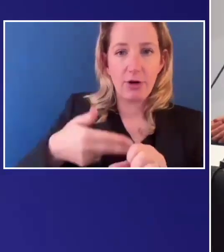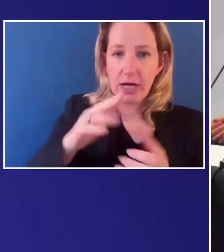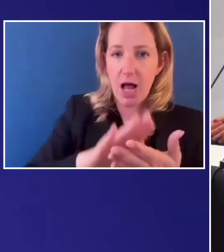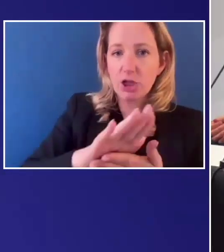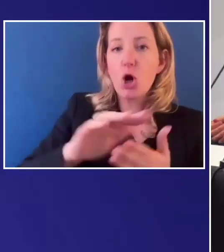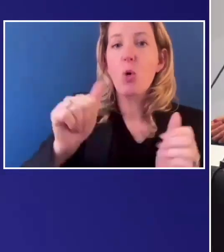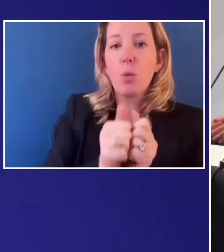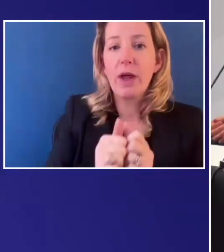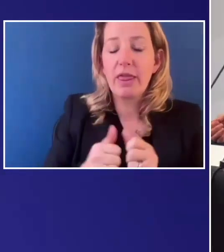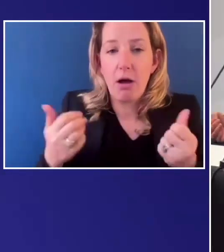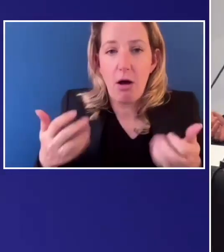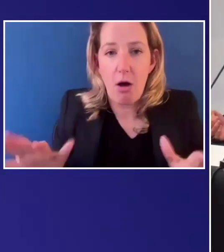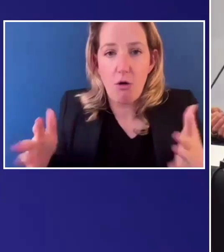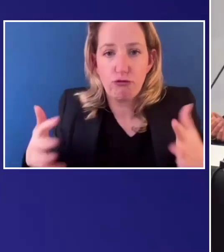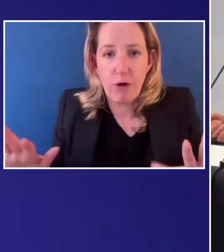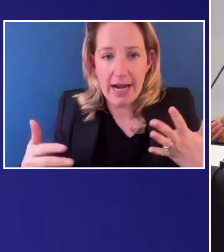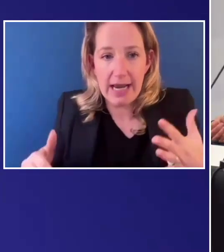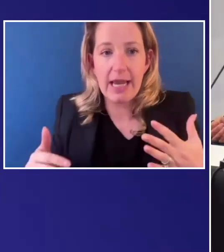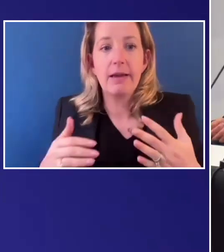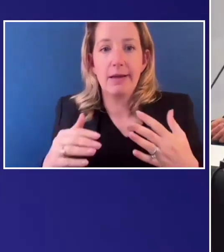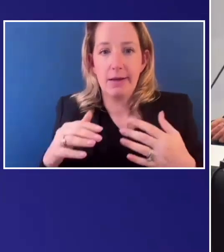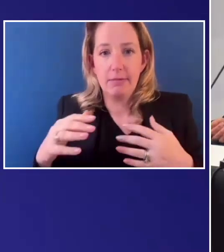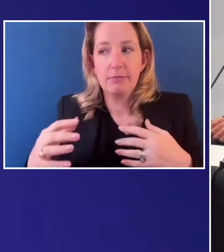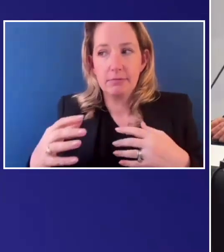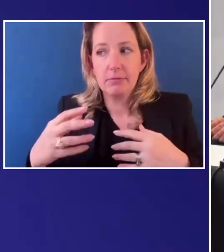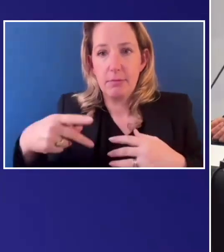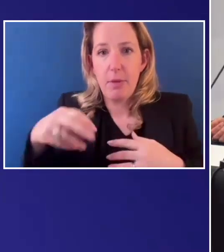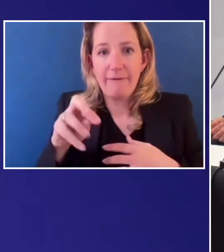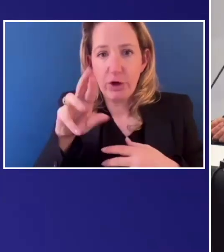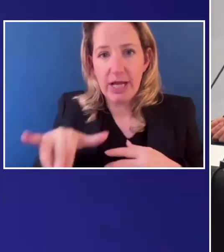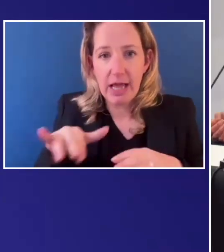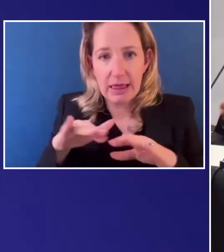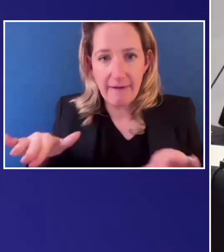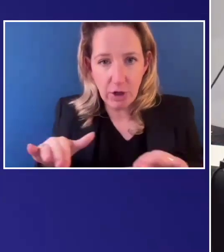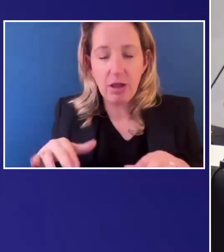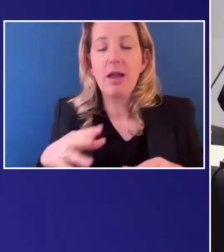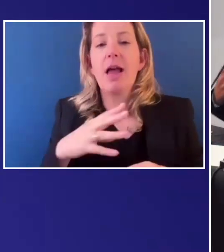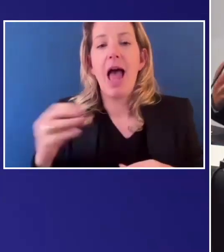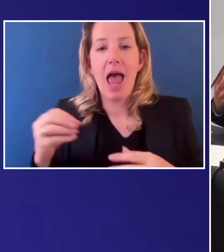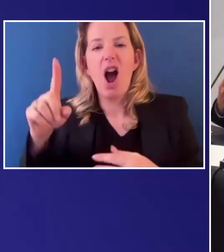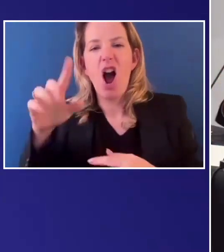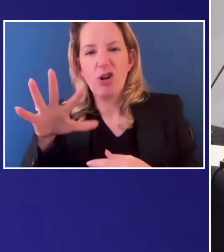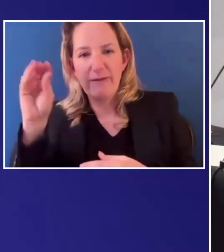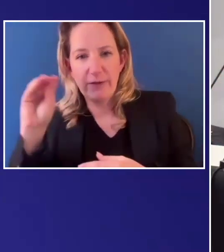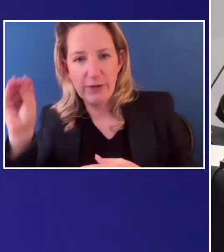income or below, and 150% poverty level and below. Just to get an idea of where these